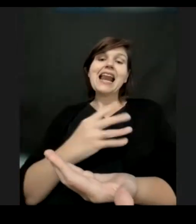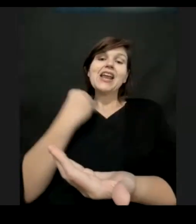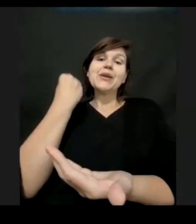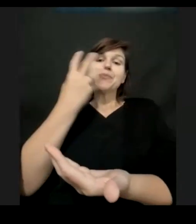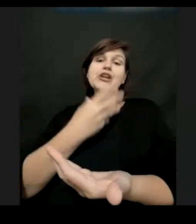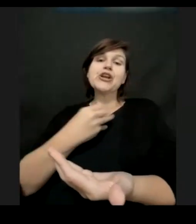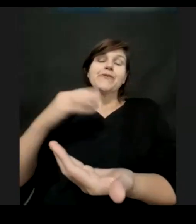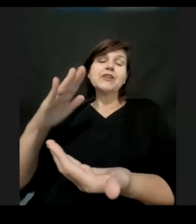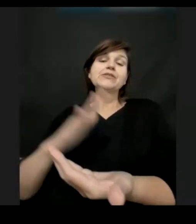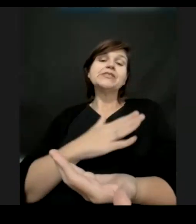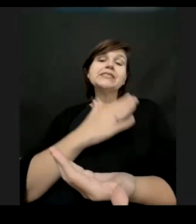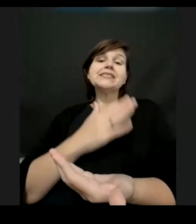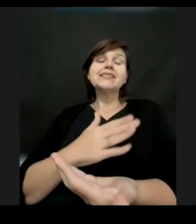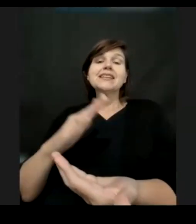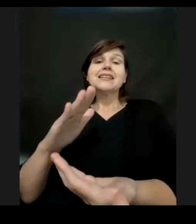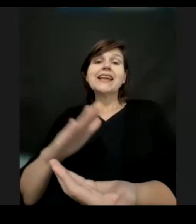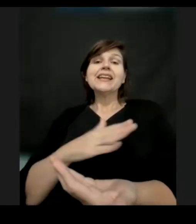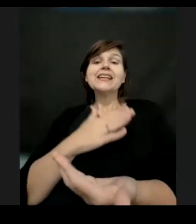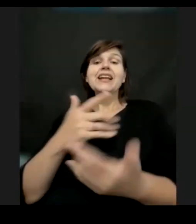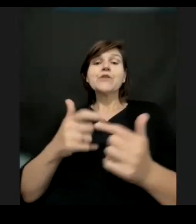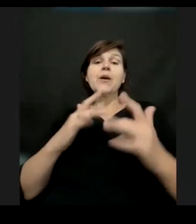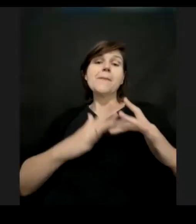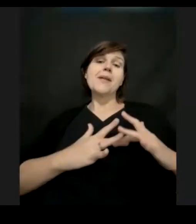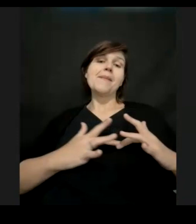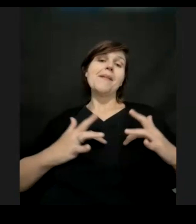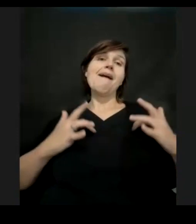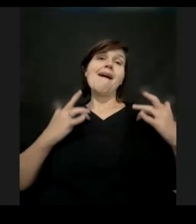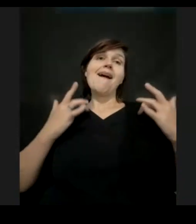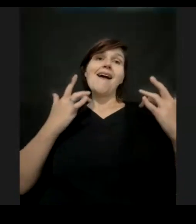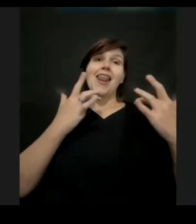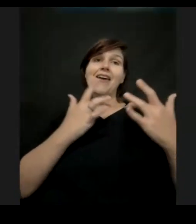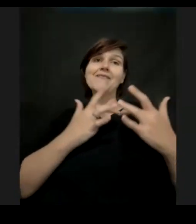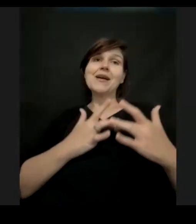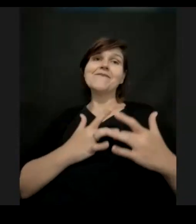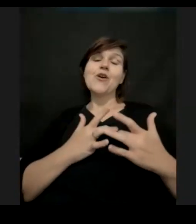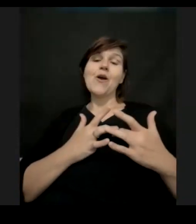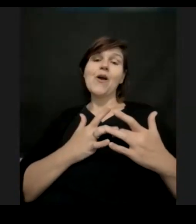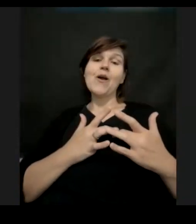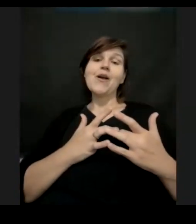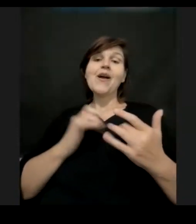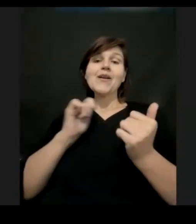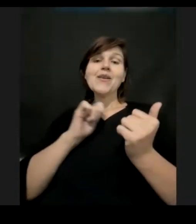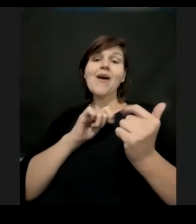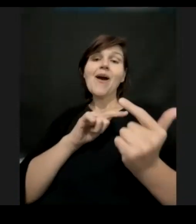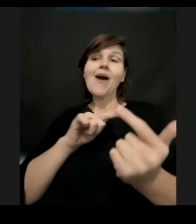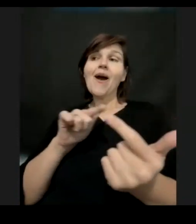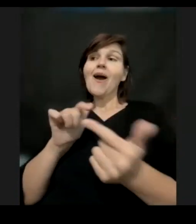Sing from the bottom of your heart Everyone can do it